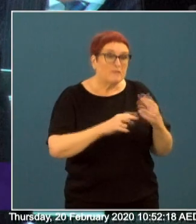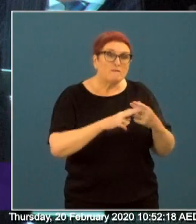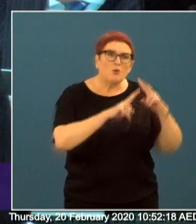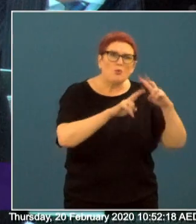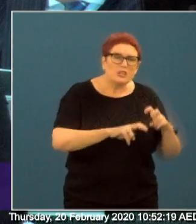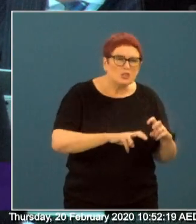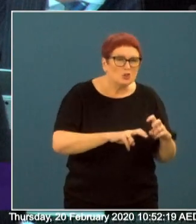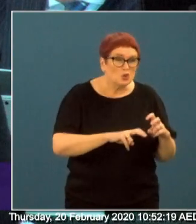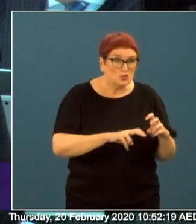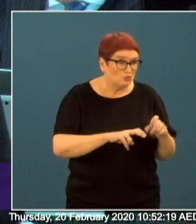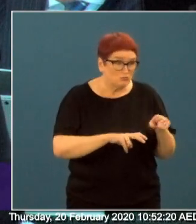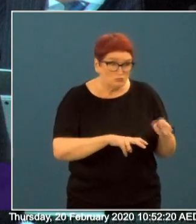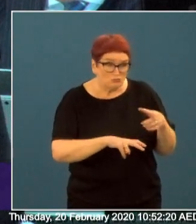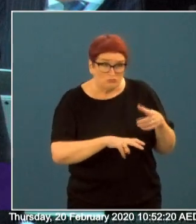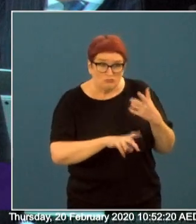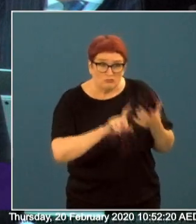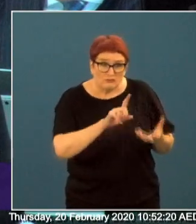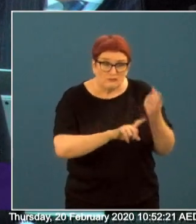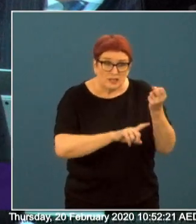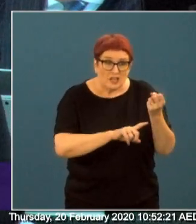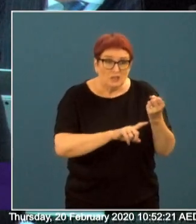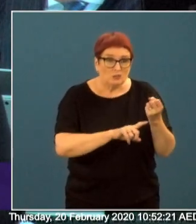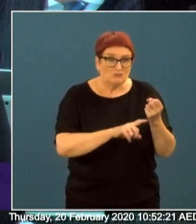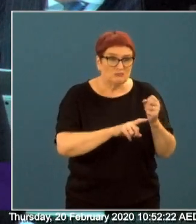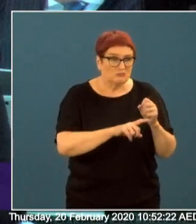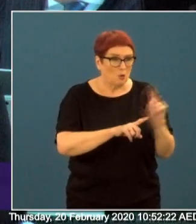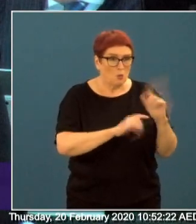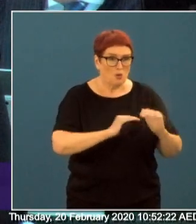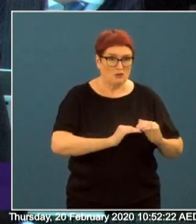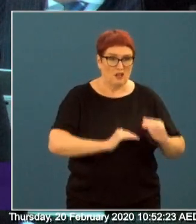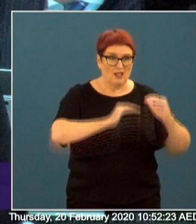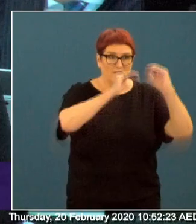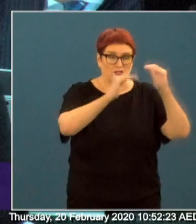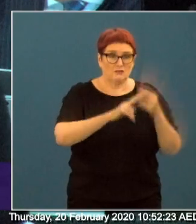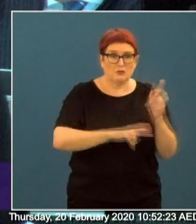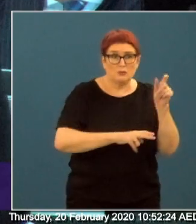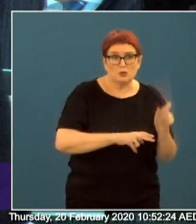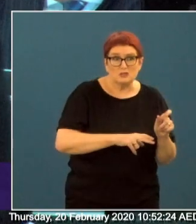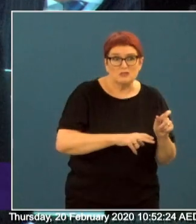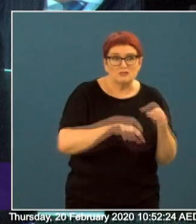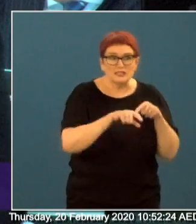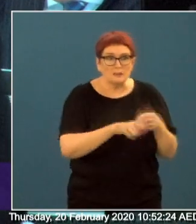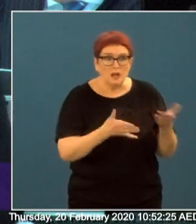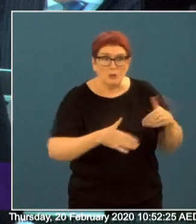any matching, in terms of the level of severity of the impairment, as to where people might reside?